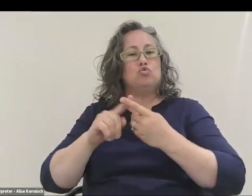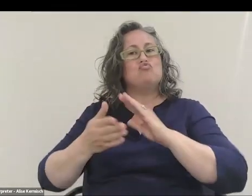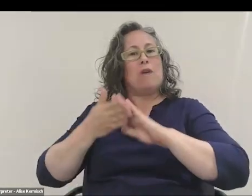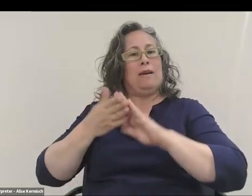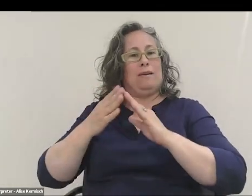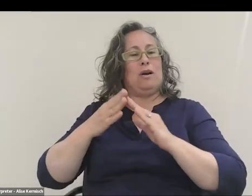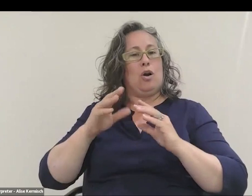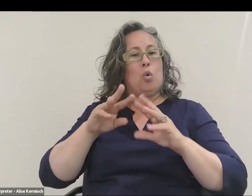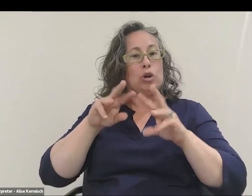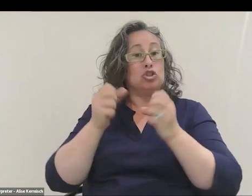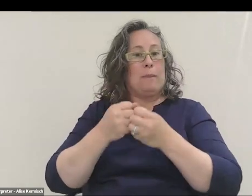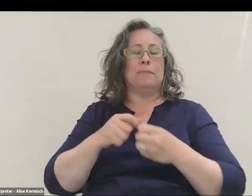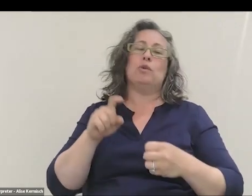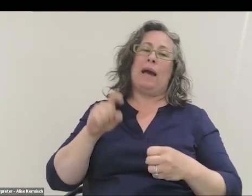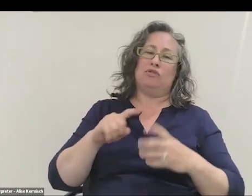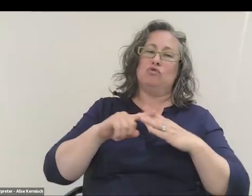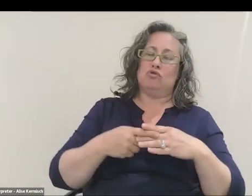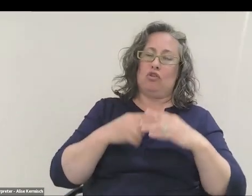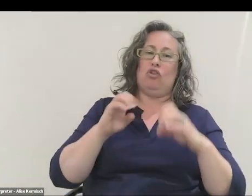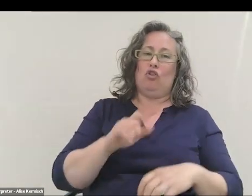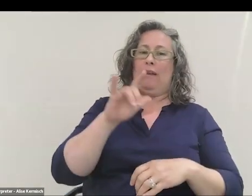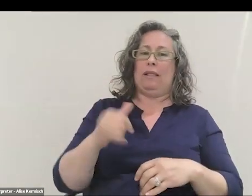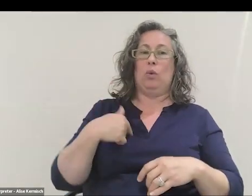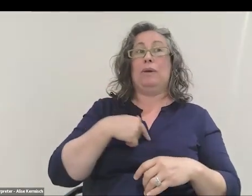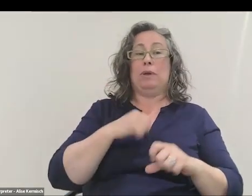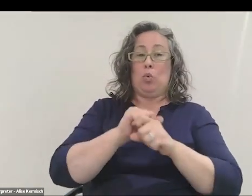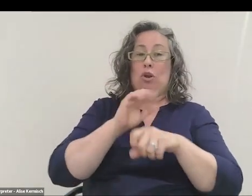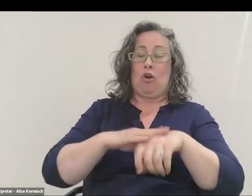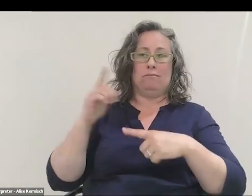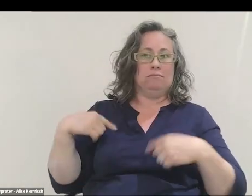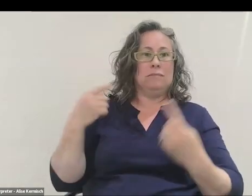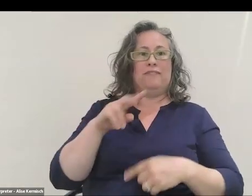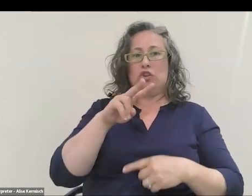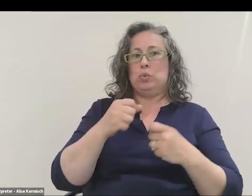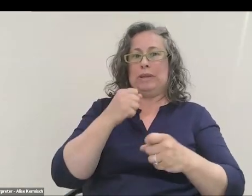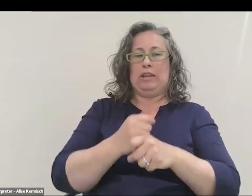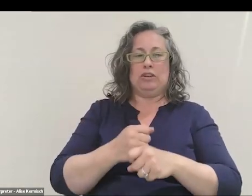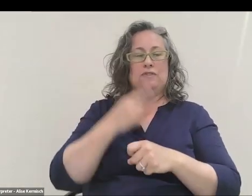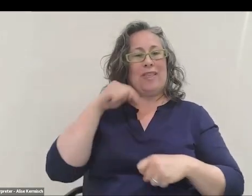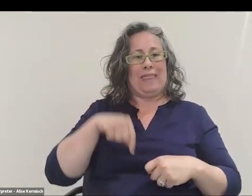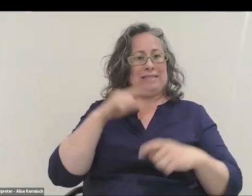You need to start early. This is a huge effort. We've been working on this for two years for this eclipse, so it's really important to start now